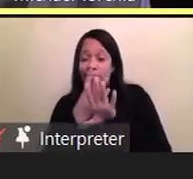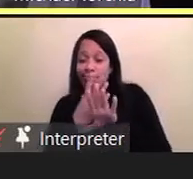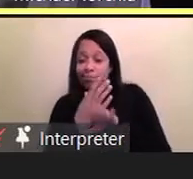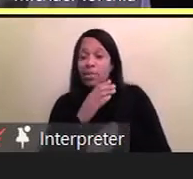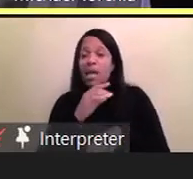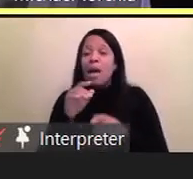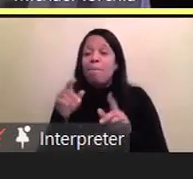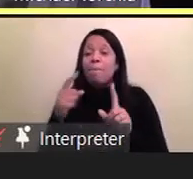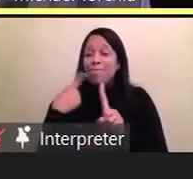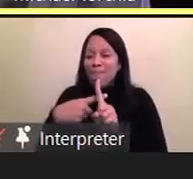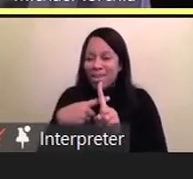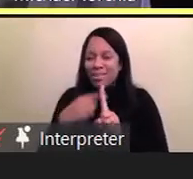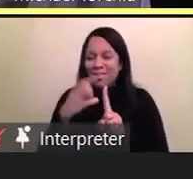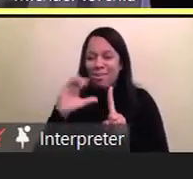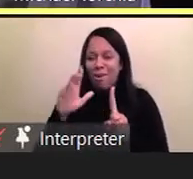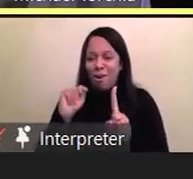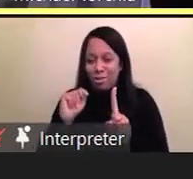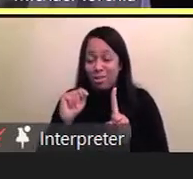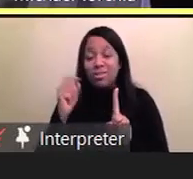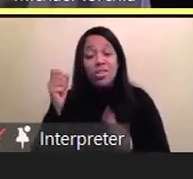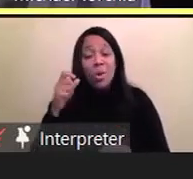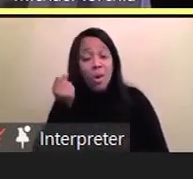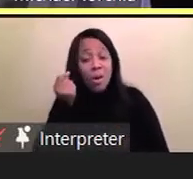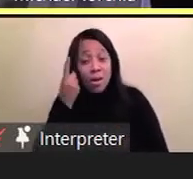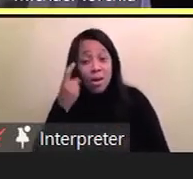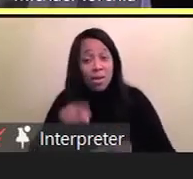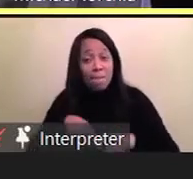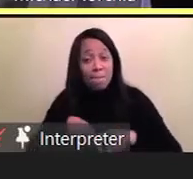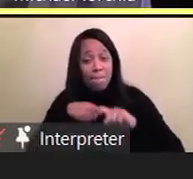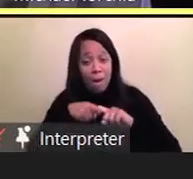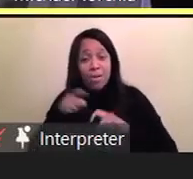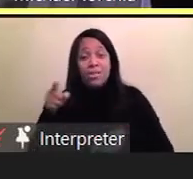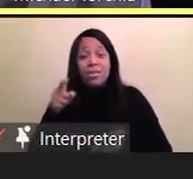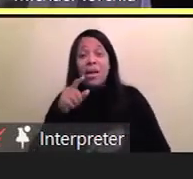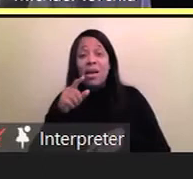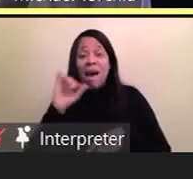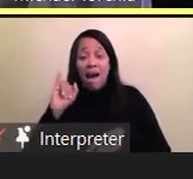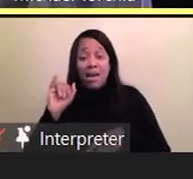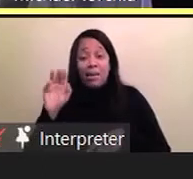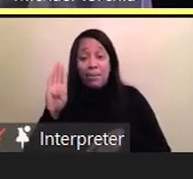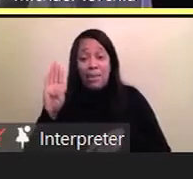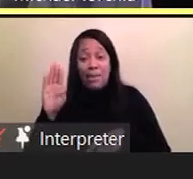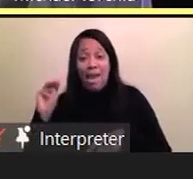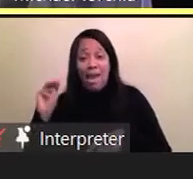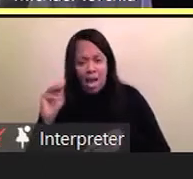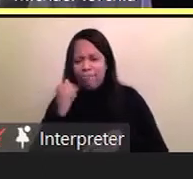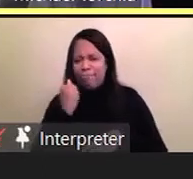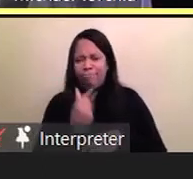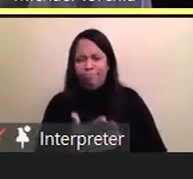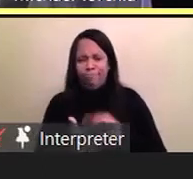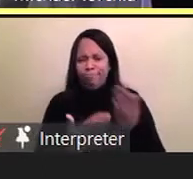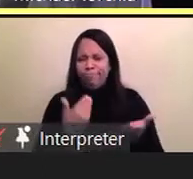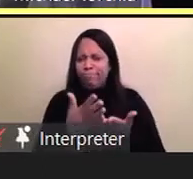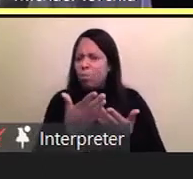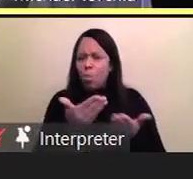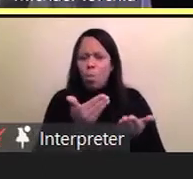IBM was providing this employee with any accommodation that he had requested so far.